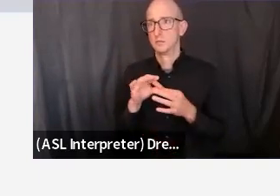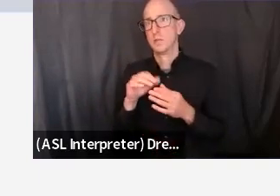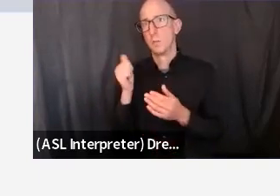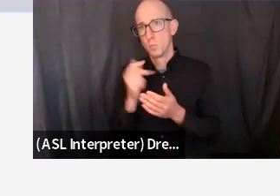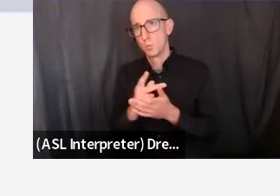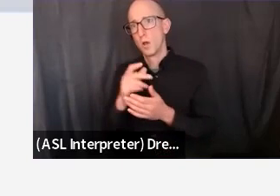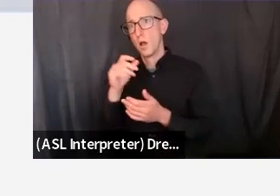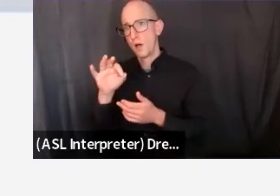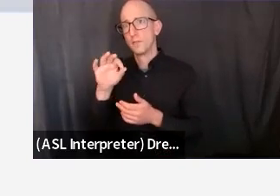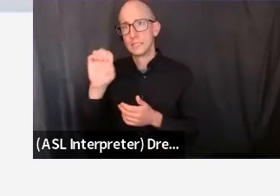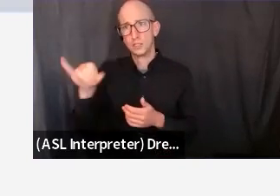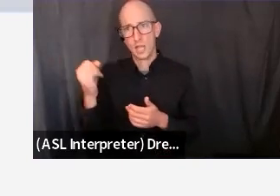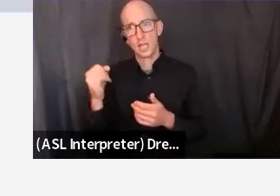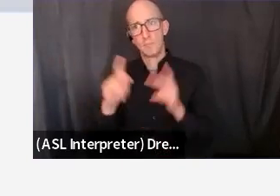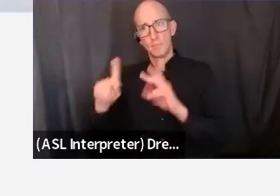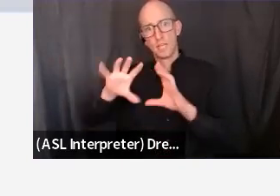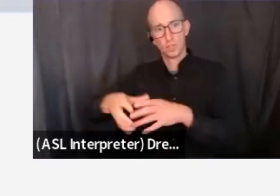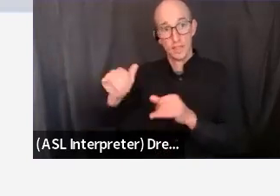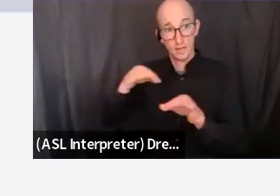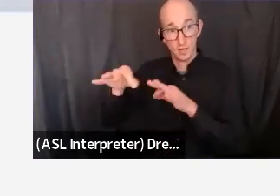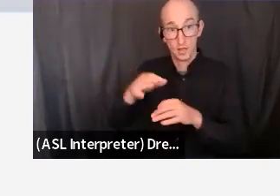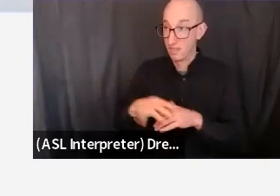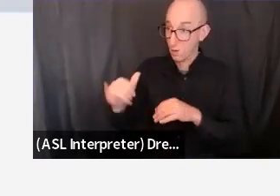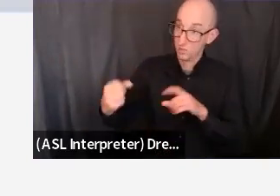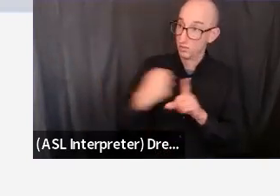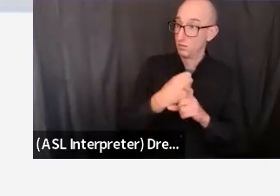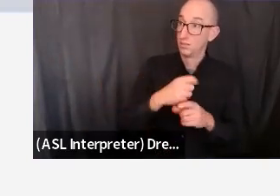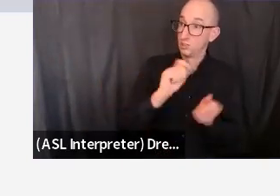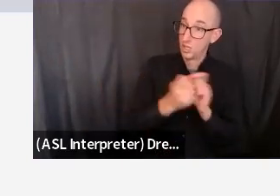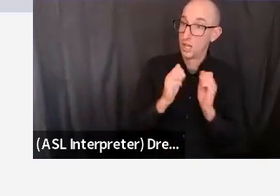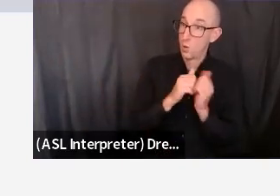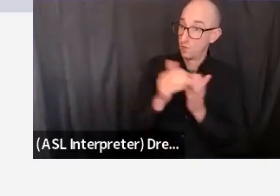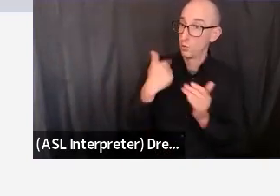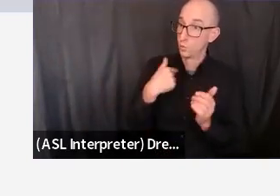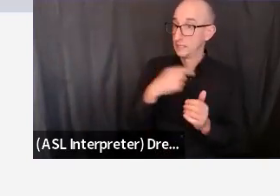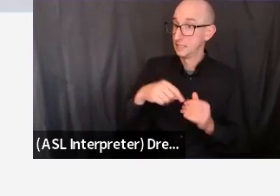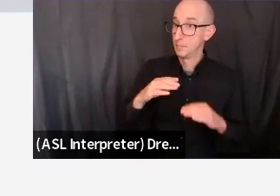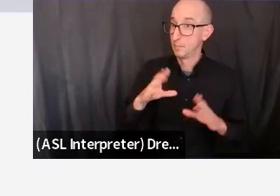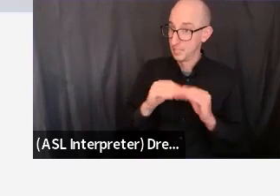We plan to award priority points for applicants that demonstrate that they have had meaningful